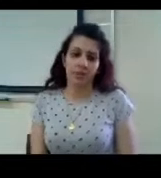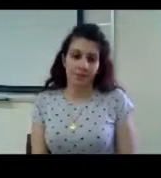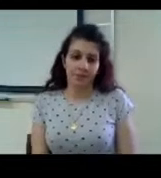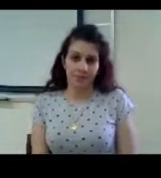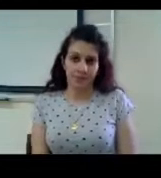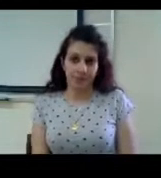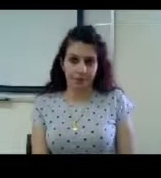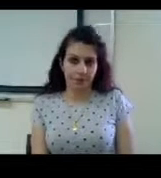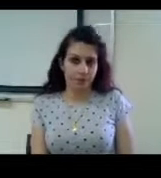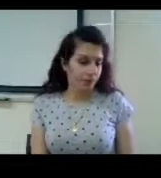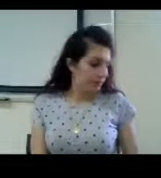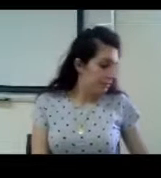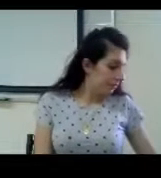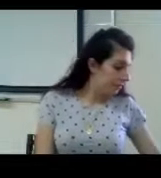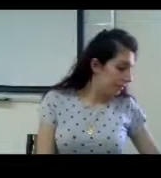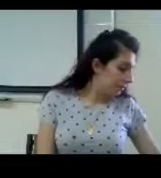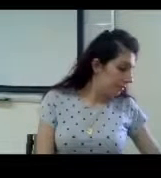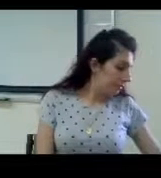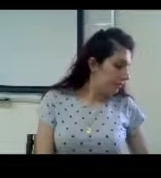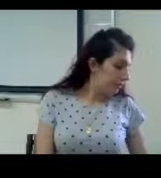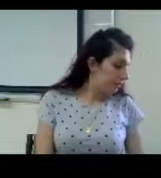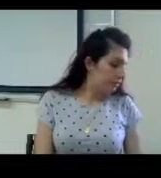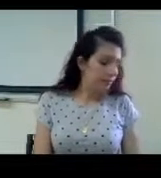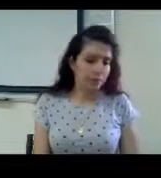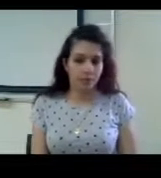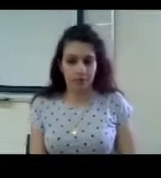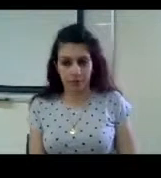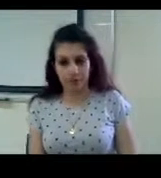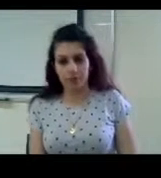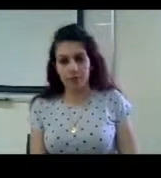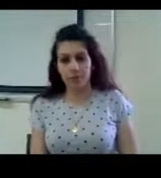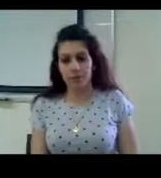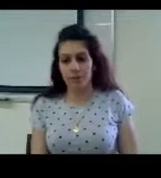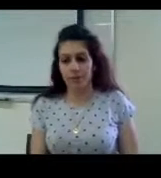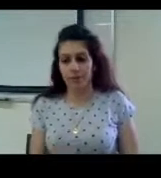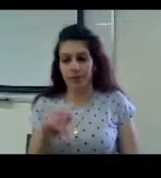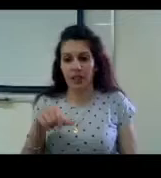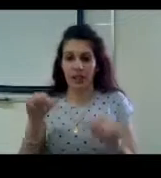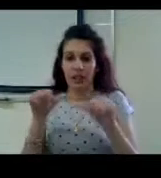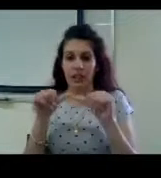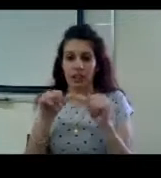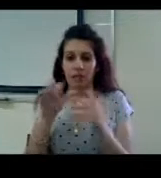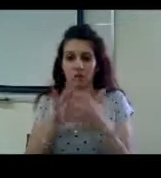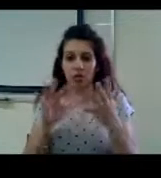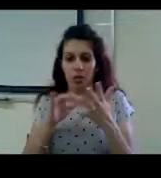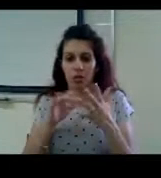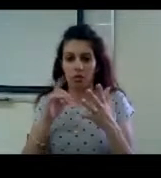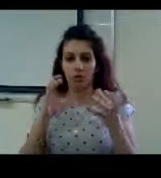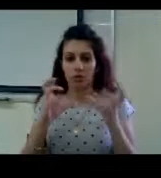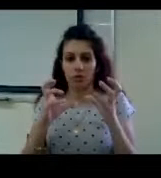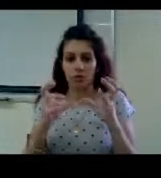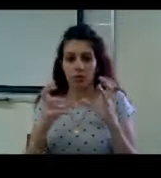where once had gone has come back again so social distancing hygiene well-being